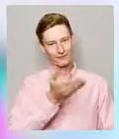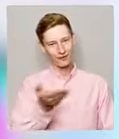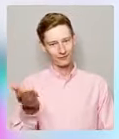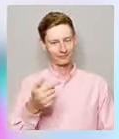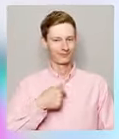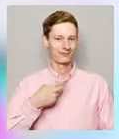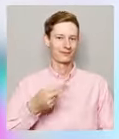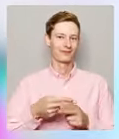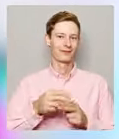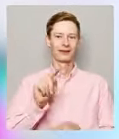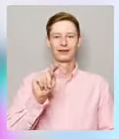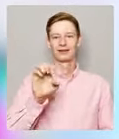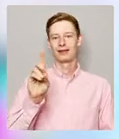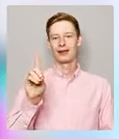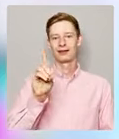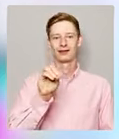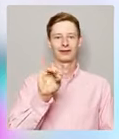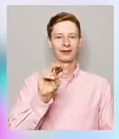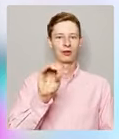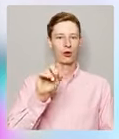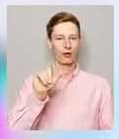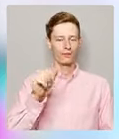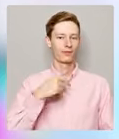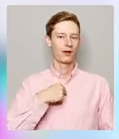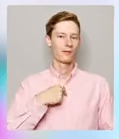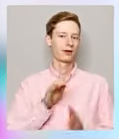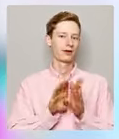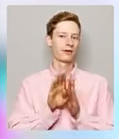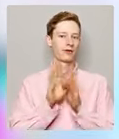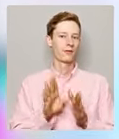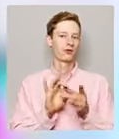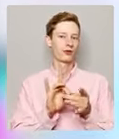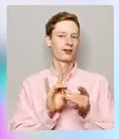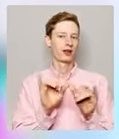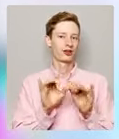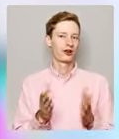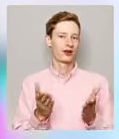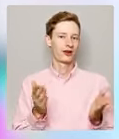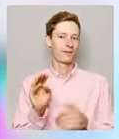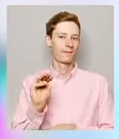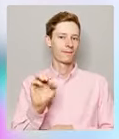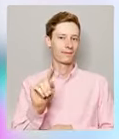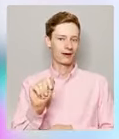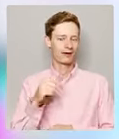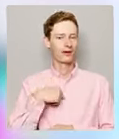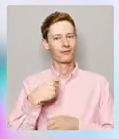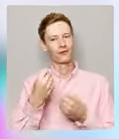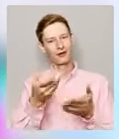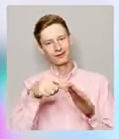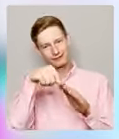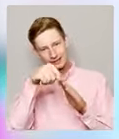Hi folks, my name is Ted DiNola, and I'm a Developer Relations Engineer at Meta. My team provides deep dive technical and design feedback